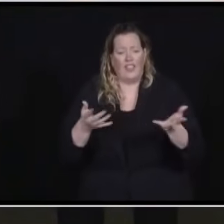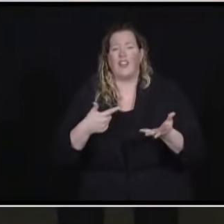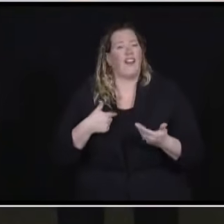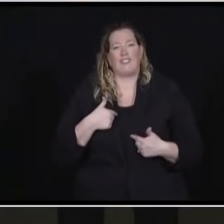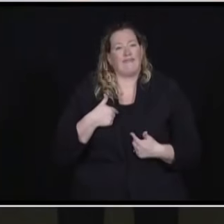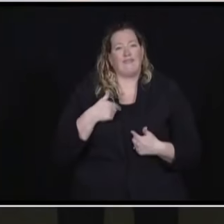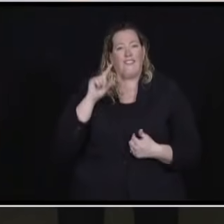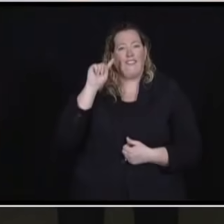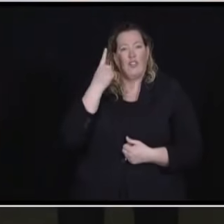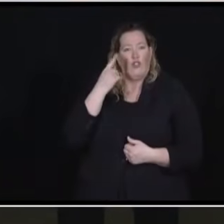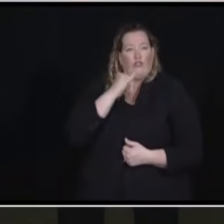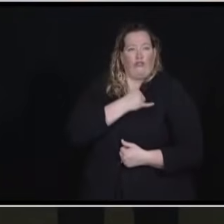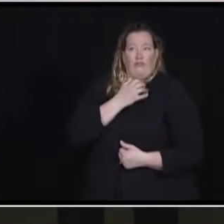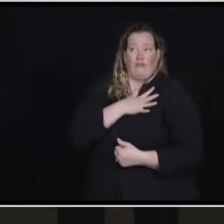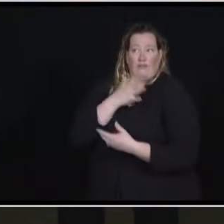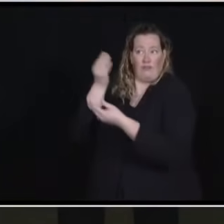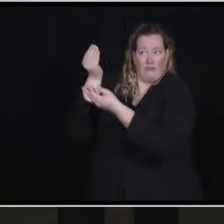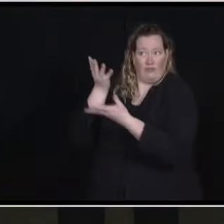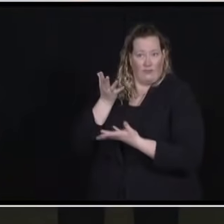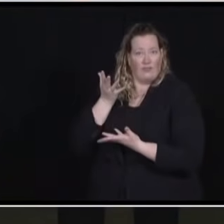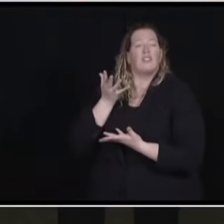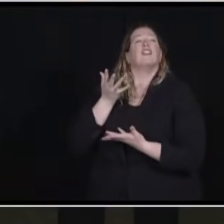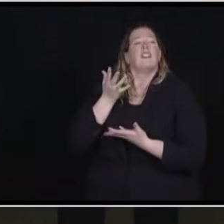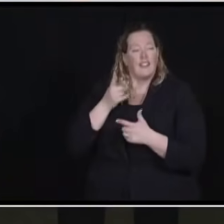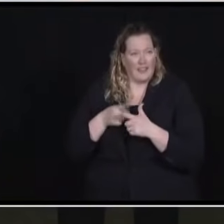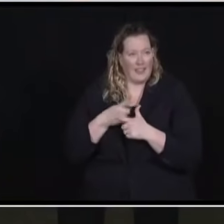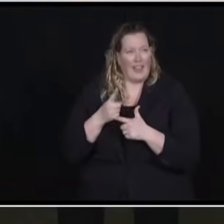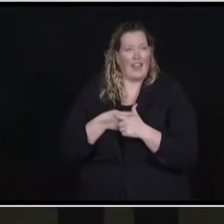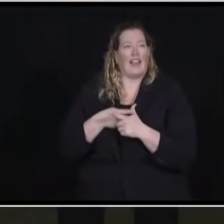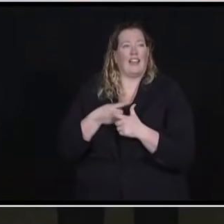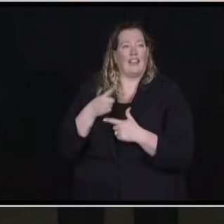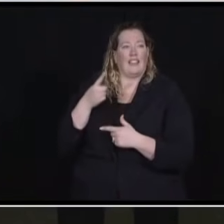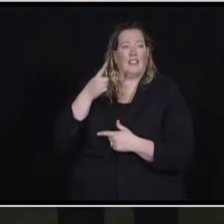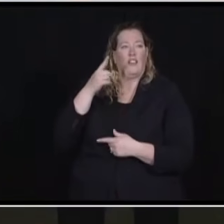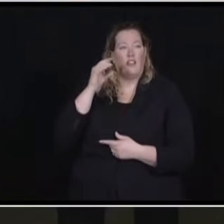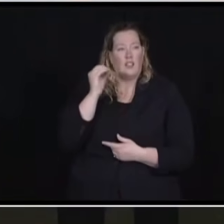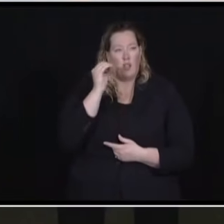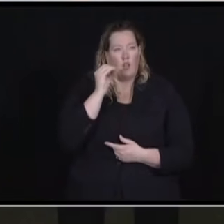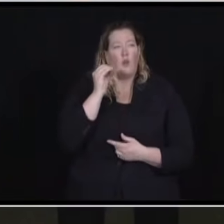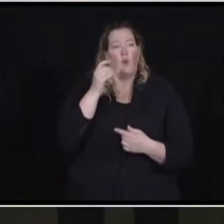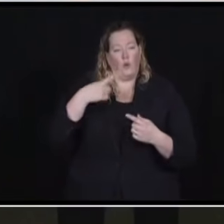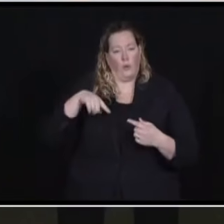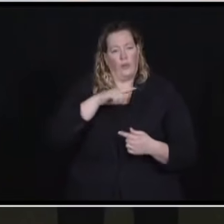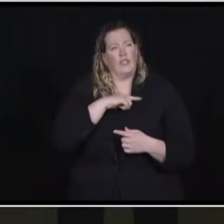Thank you for that question. First of all, I am not the one that is gonna